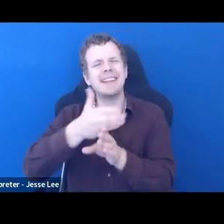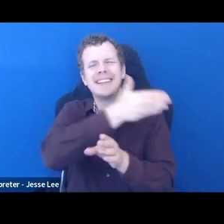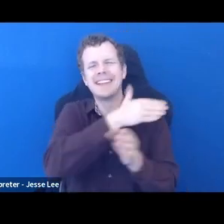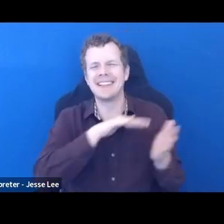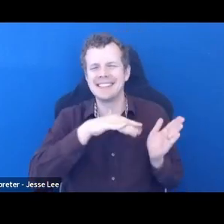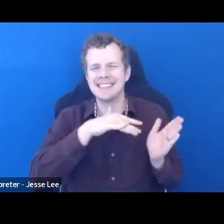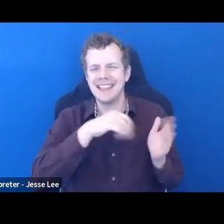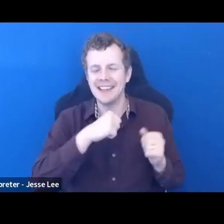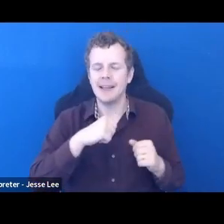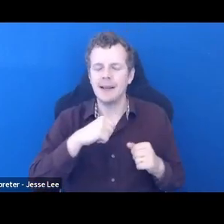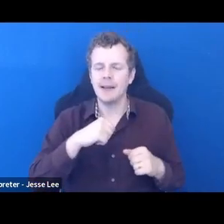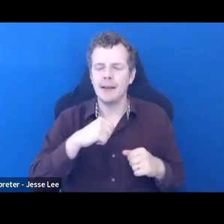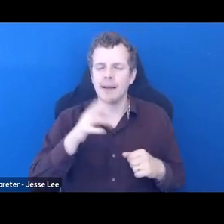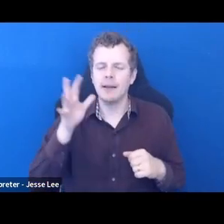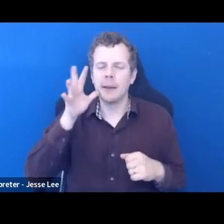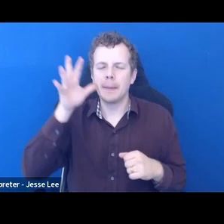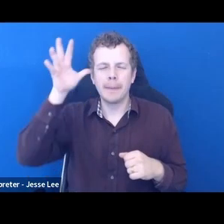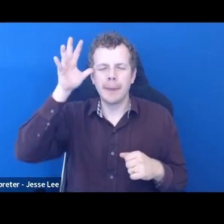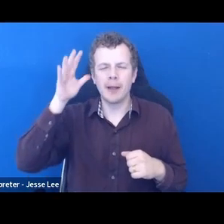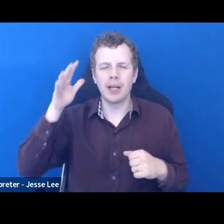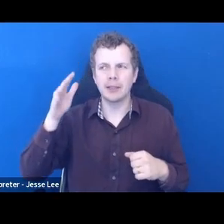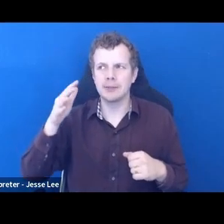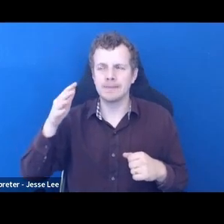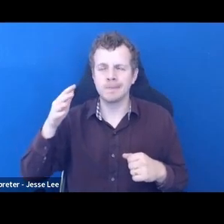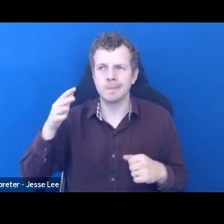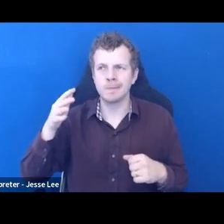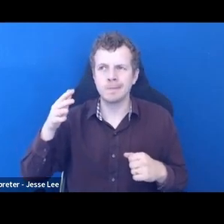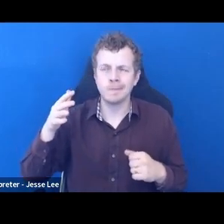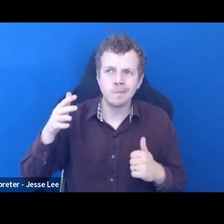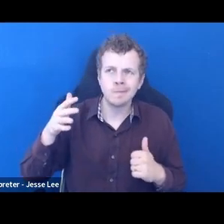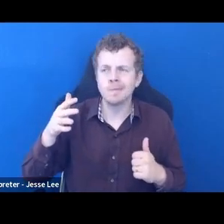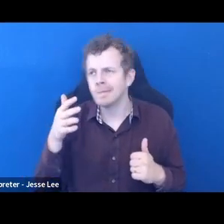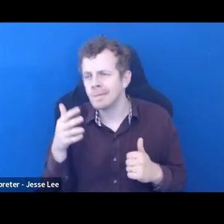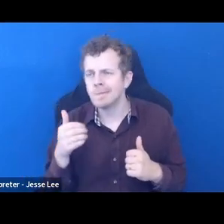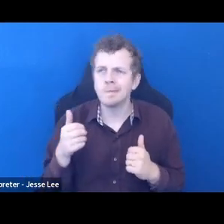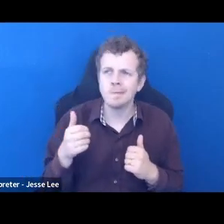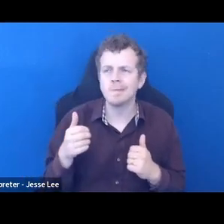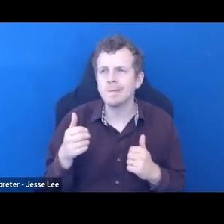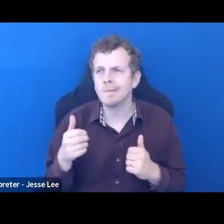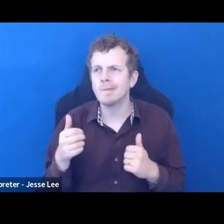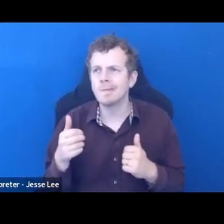The parents were going through this process of trying to figure out what the new normal was for them.